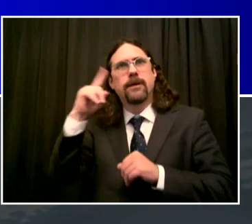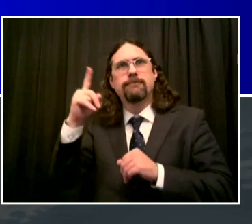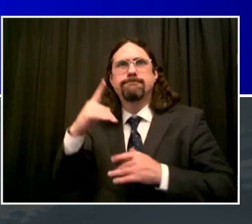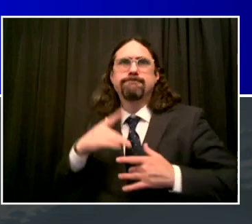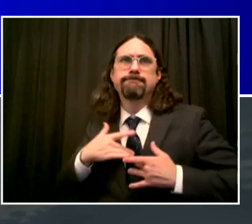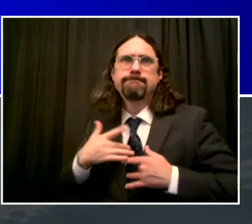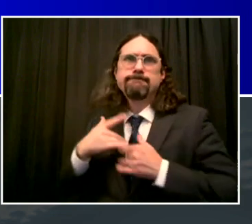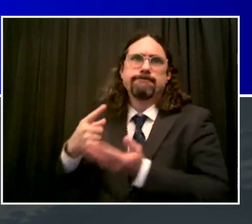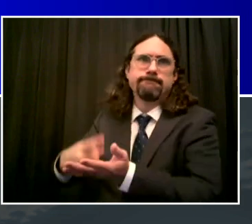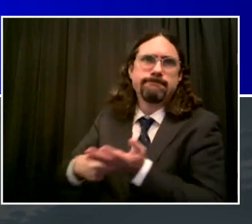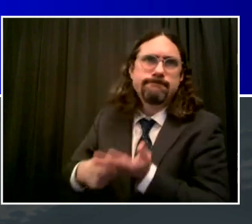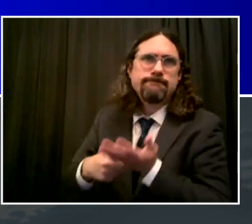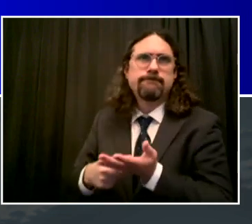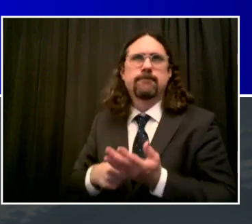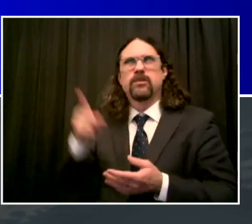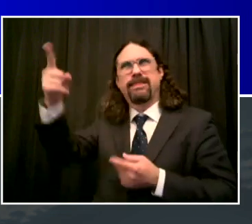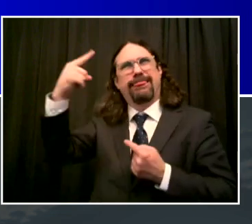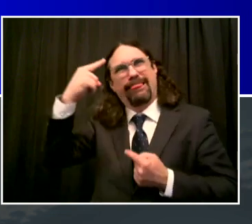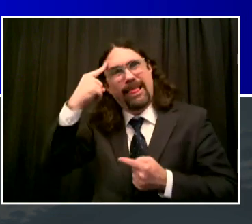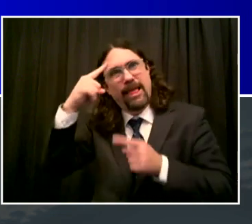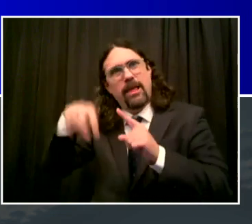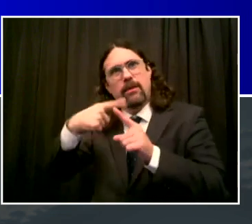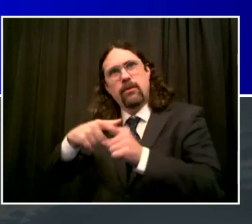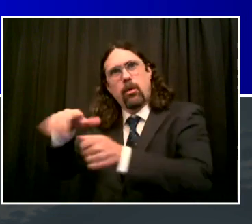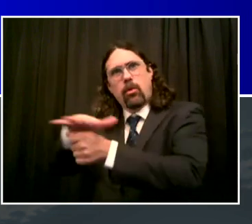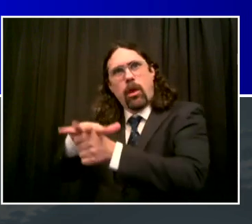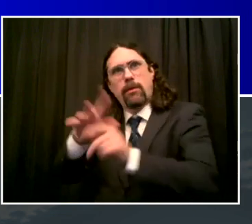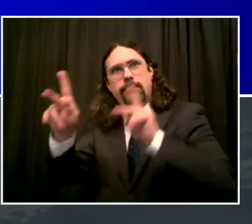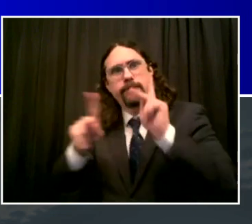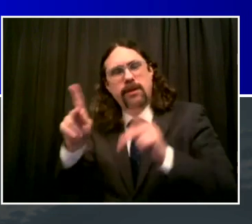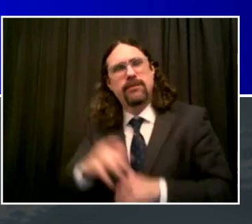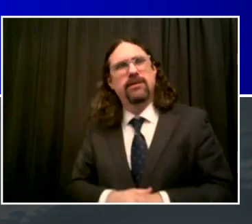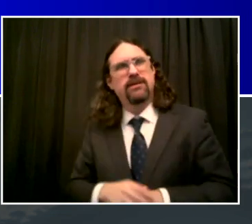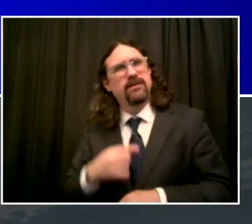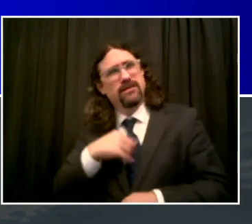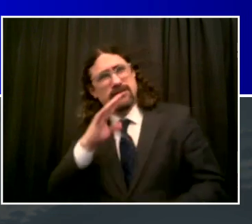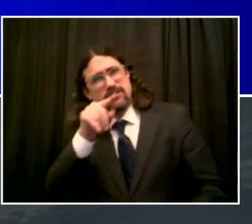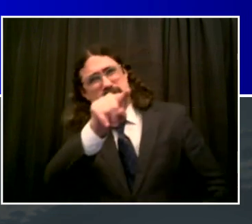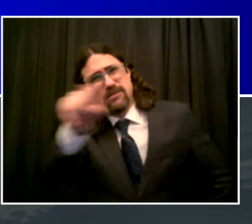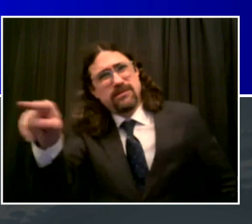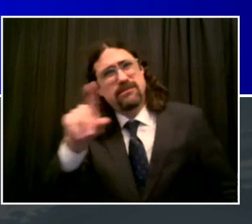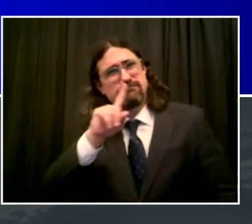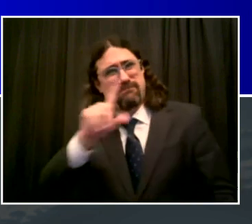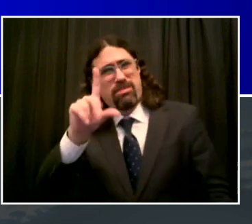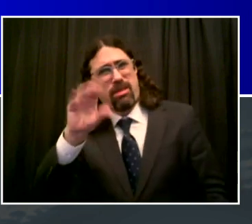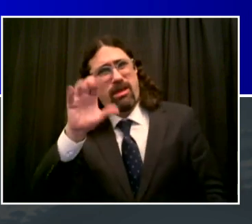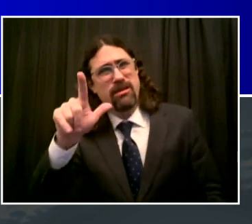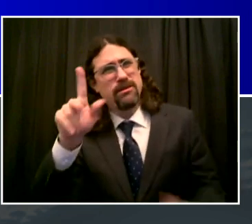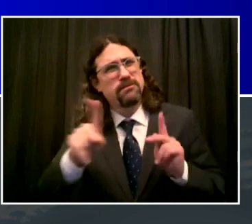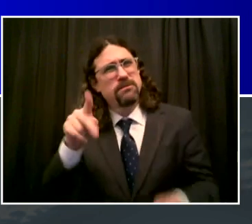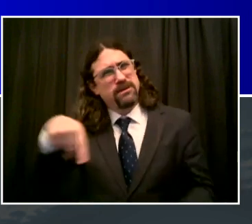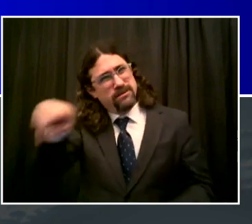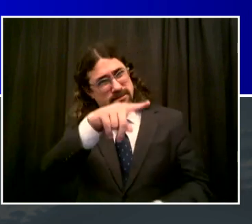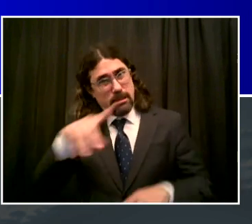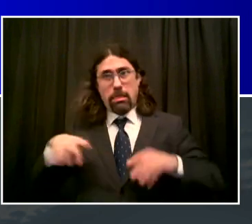FORWARD. RECLAIM YOUR OWN STREETS AND COMMUNITIES. I WANTEHAR THAT AND